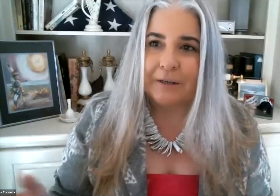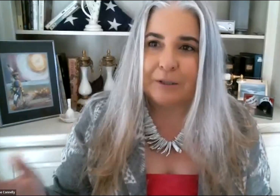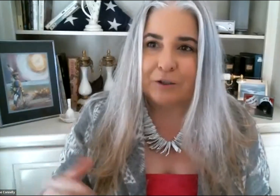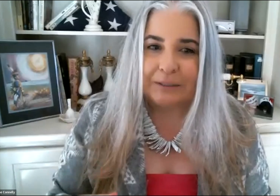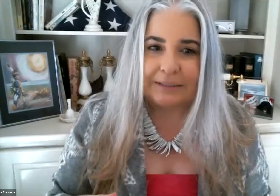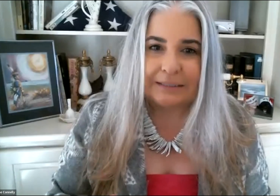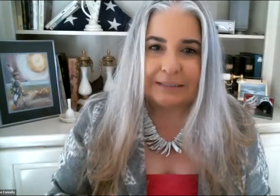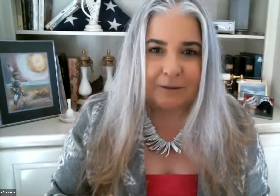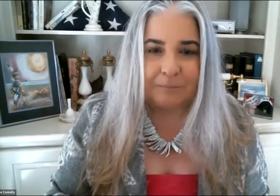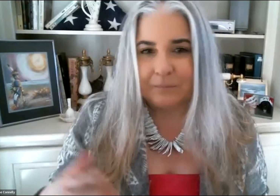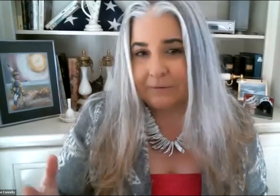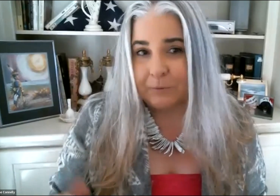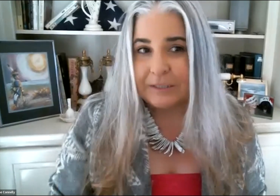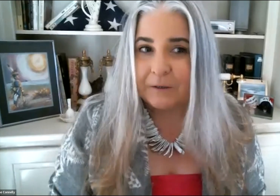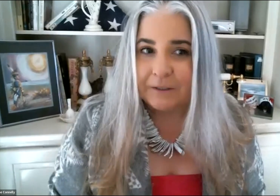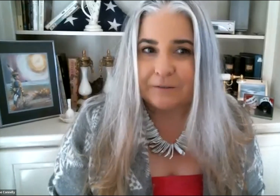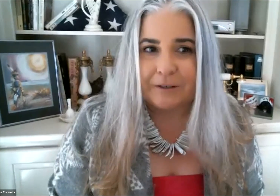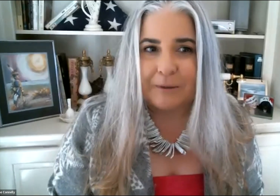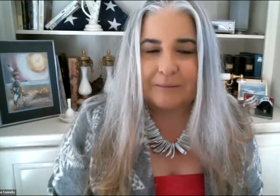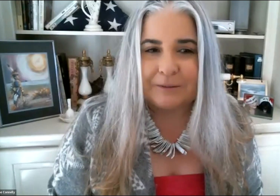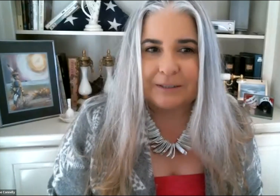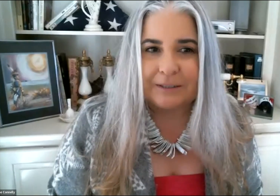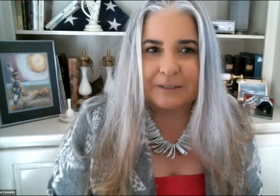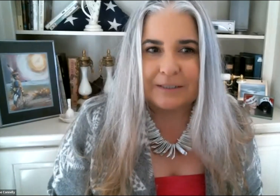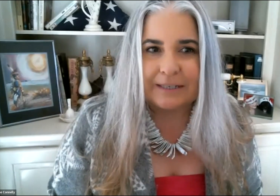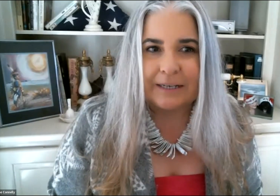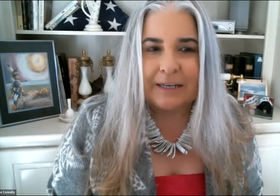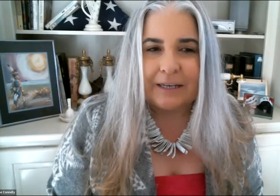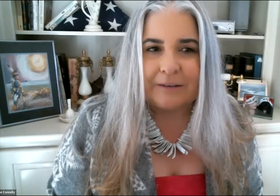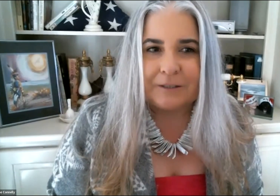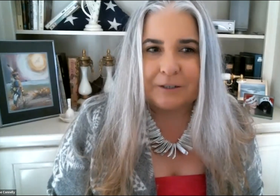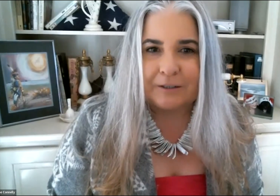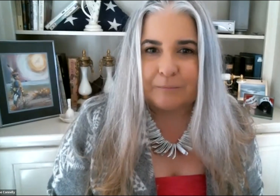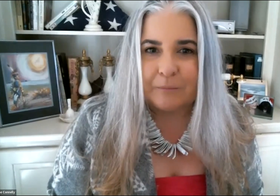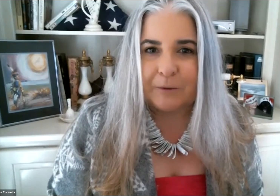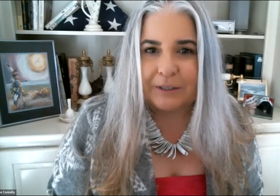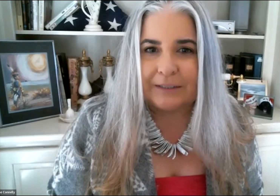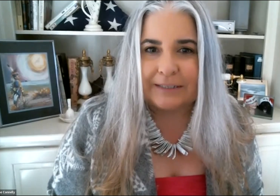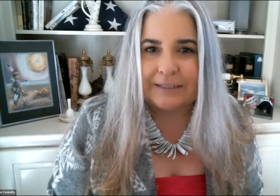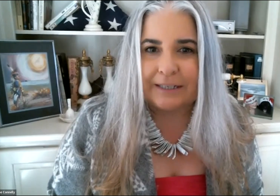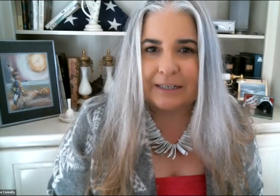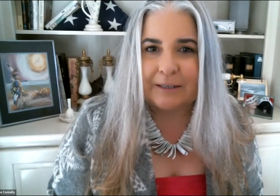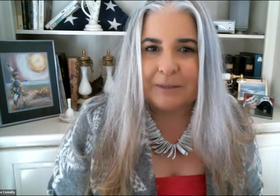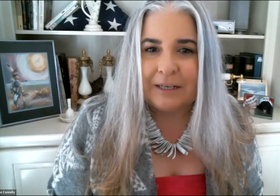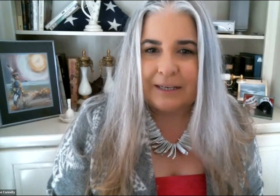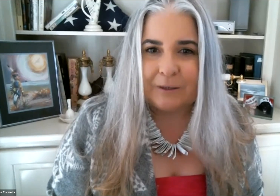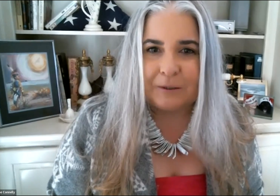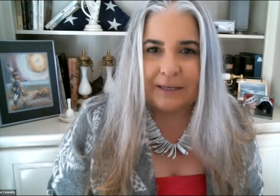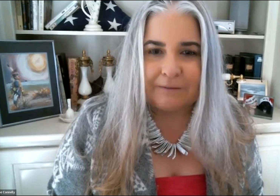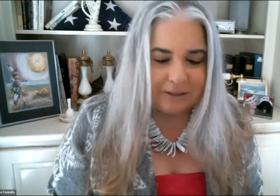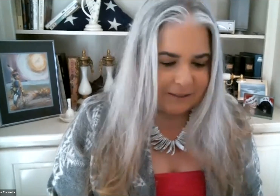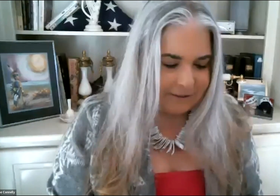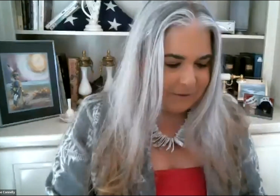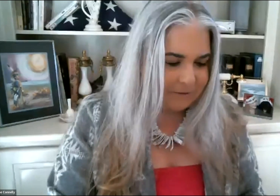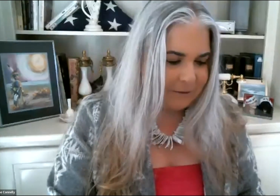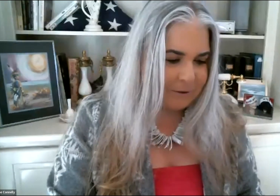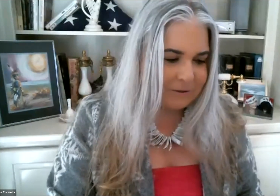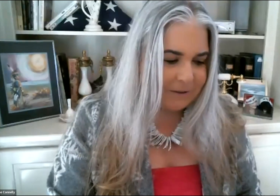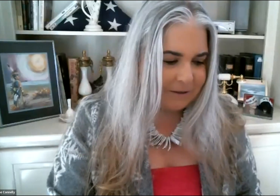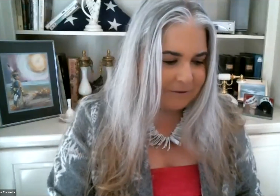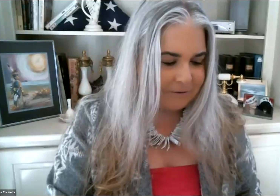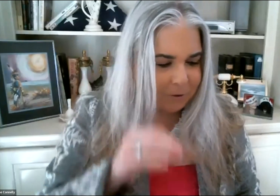So if anyone joined us. after we started You're very welcome to come visit us at Fdr memorial legacy com, and we'll have the the event posted there.